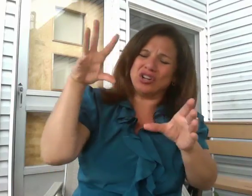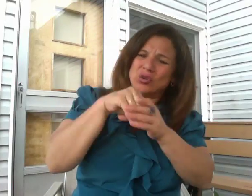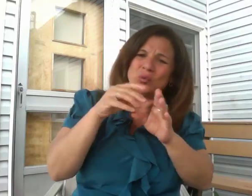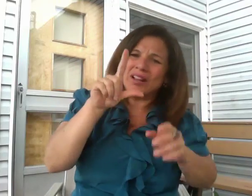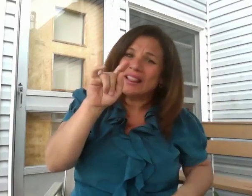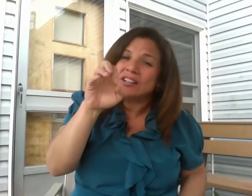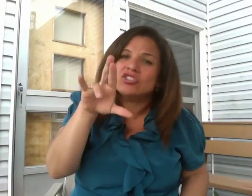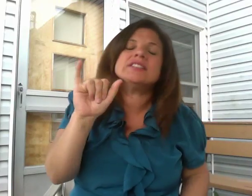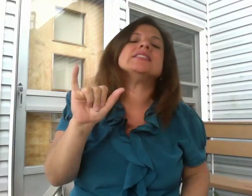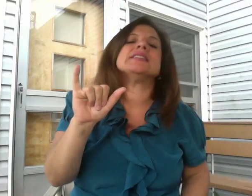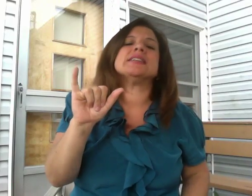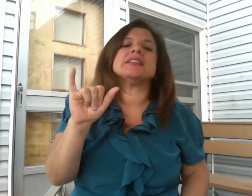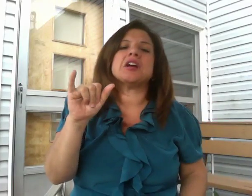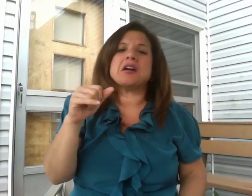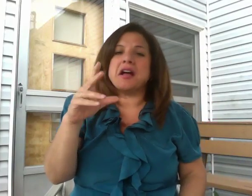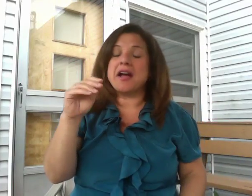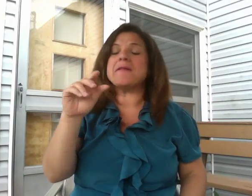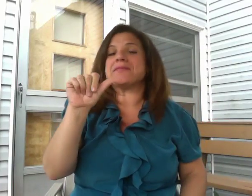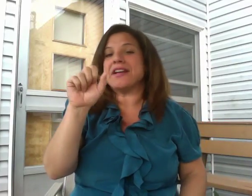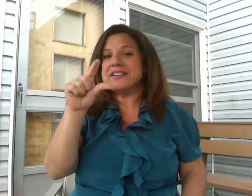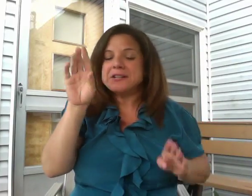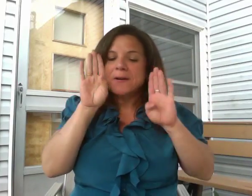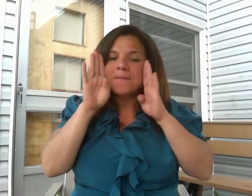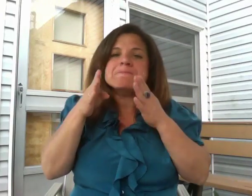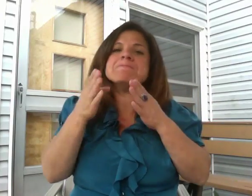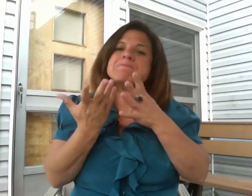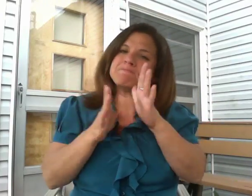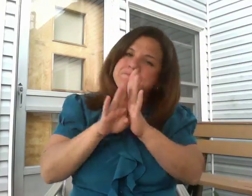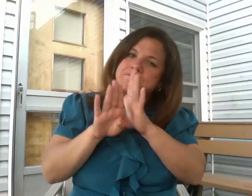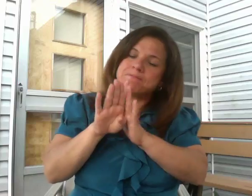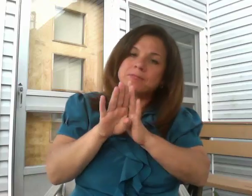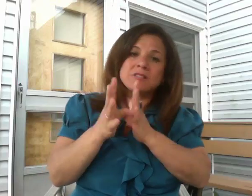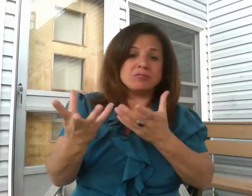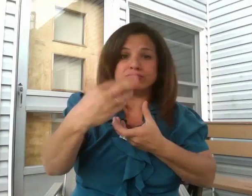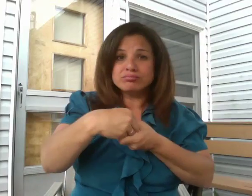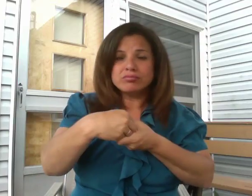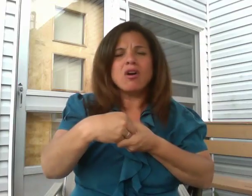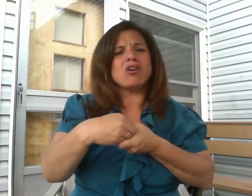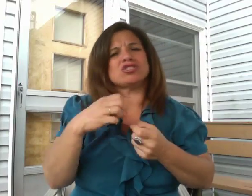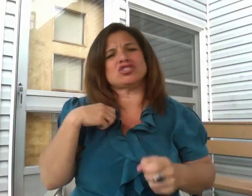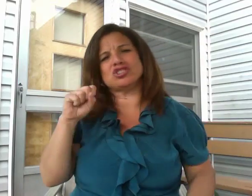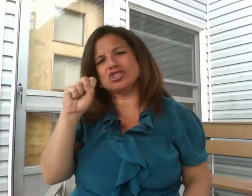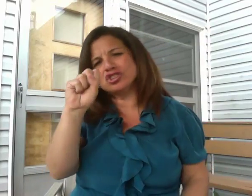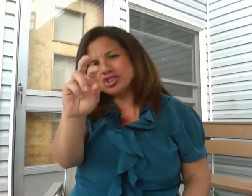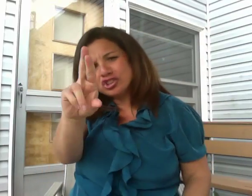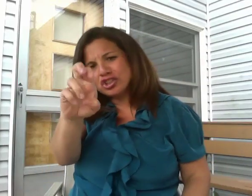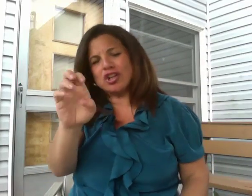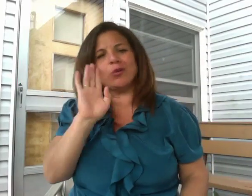approach such as writing, literacy, and ASL development, I would say S-U-R-E! I would join!